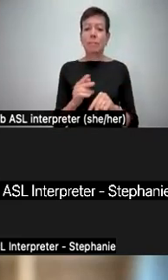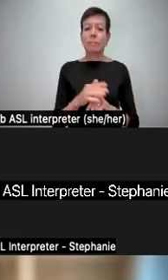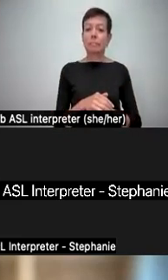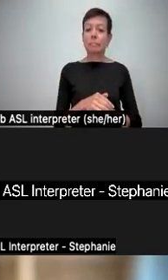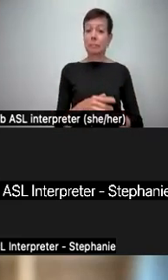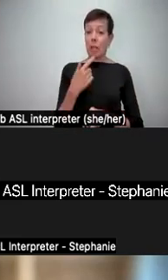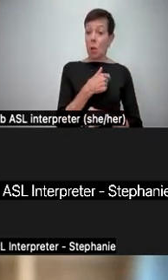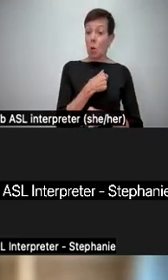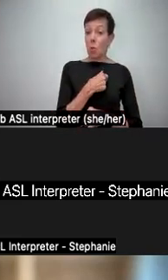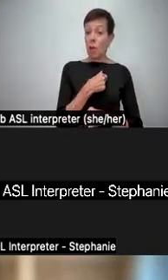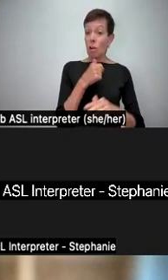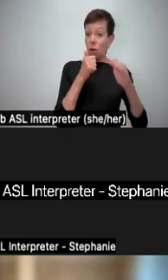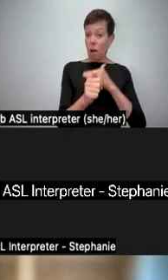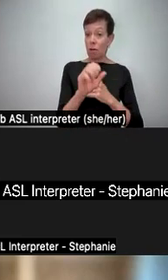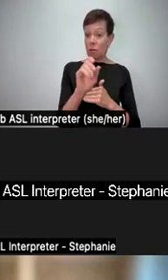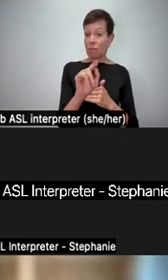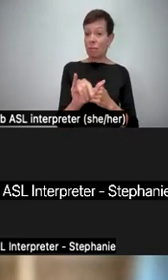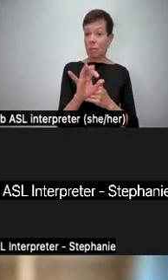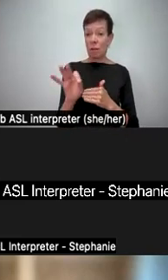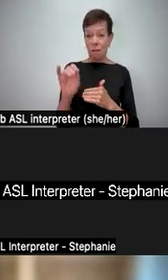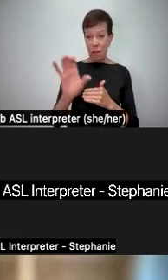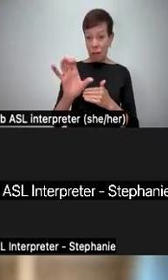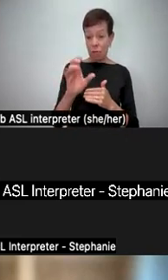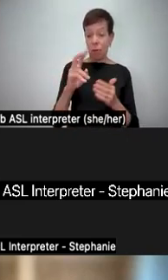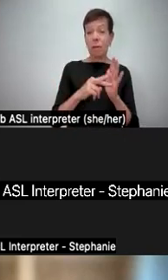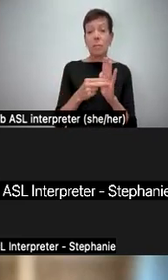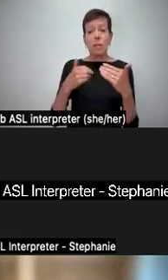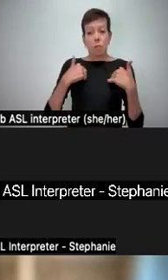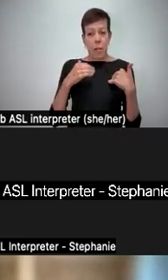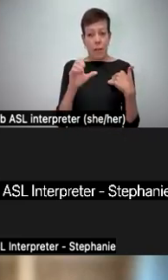we invest and allocate municipal funding for the arts provided by the City of Calgary,